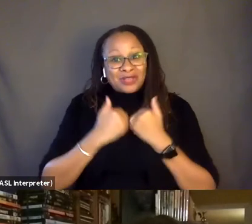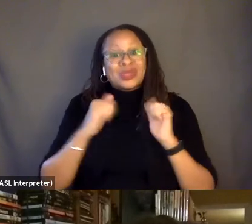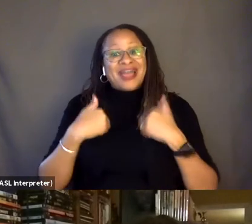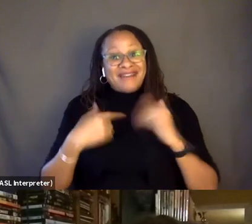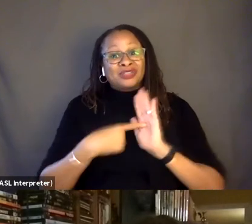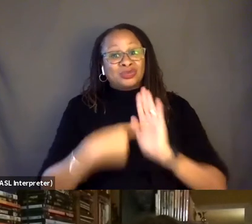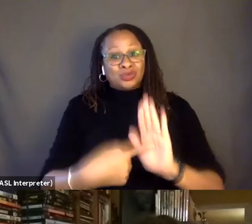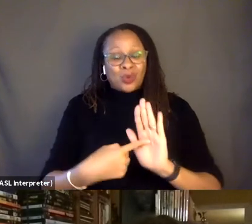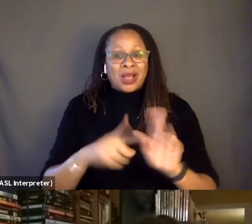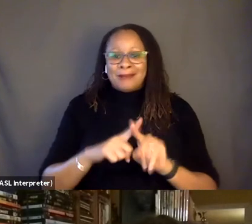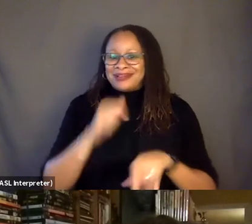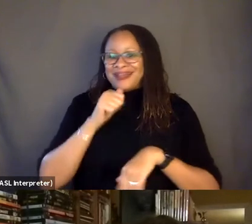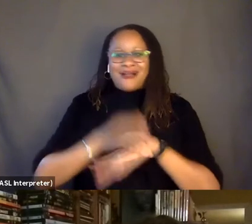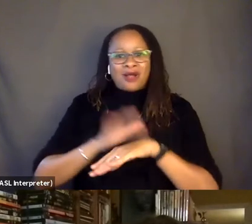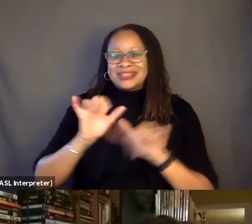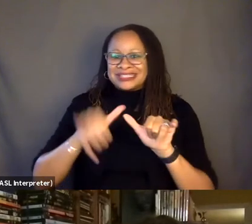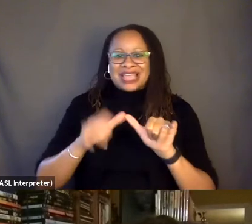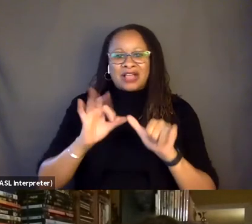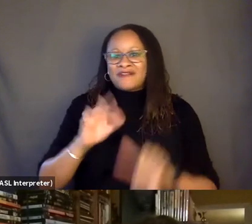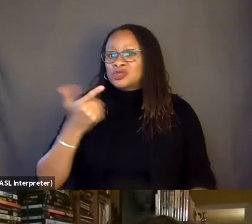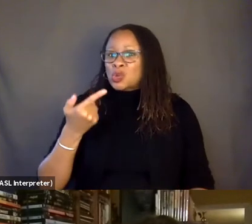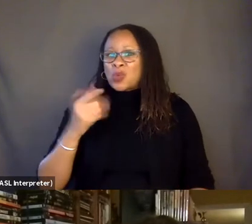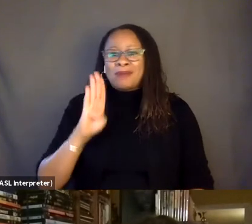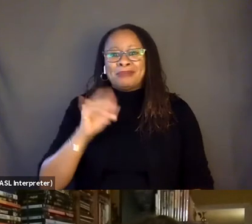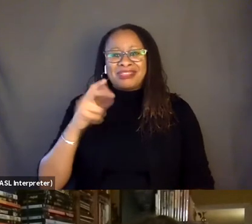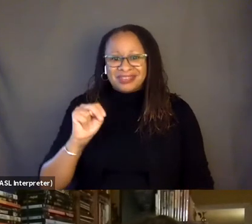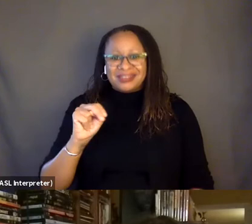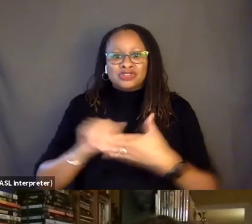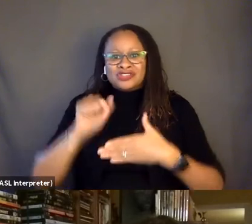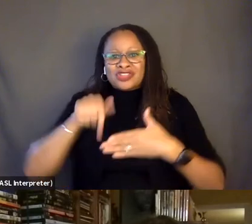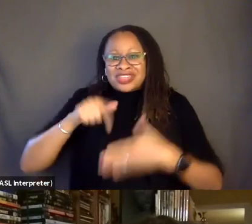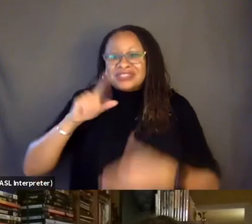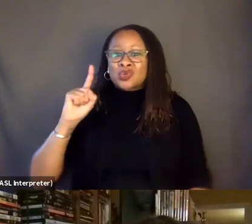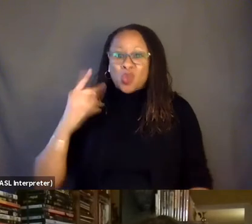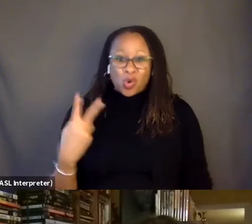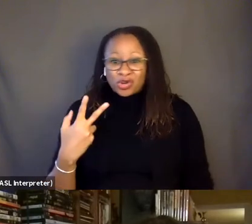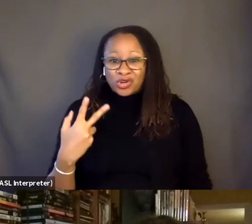But not on the scale of $21 billion this quarter, which is how much Facebook has made, right?